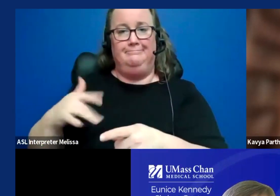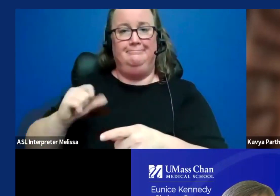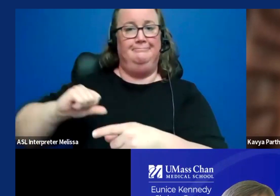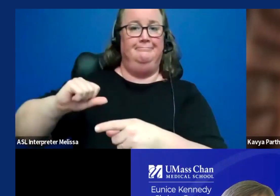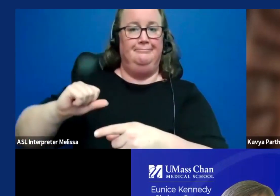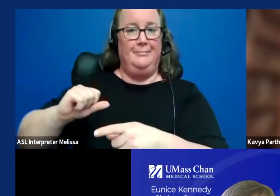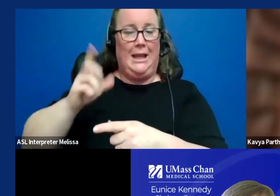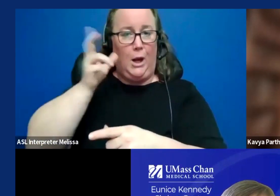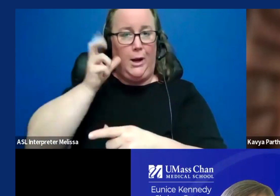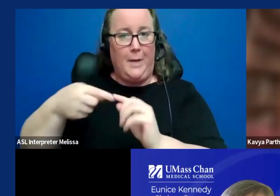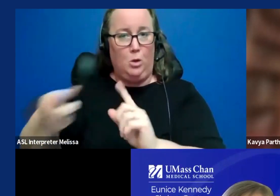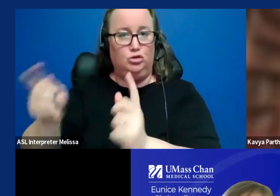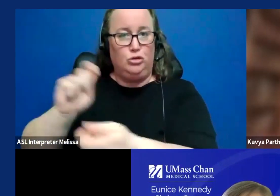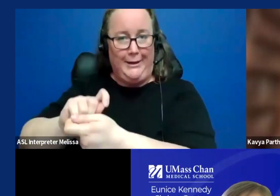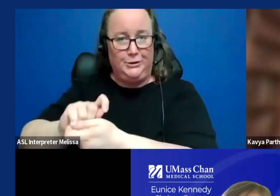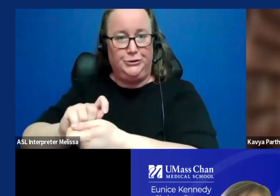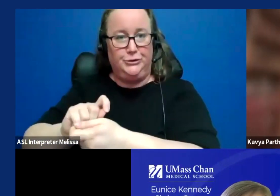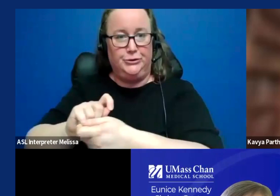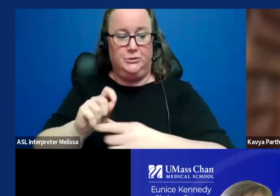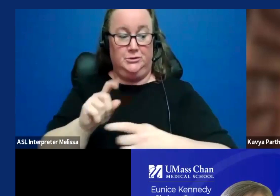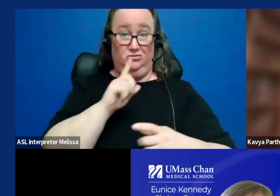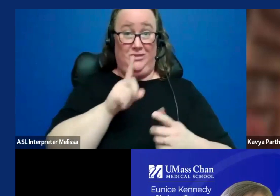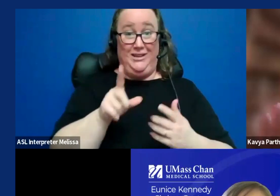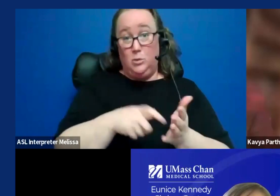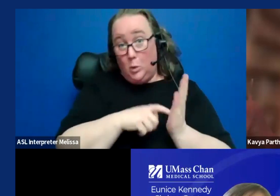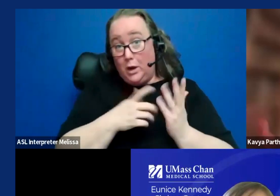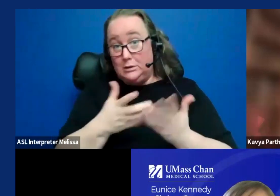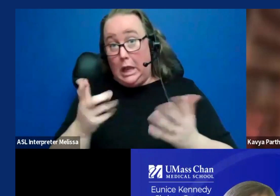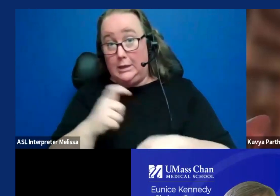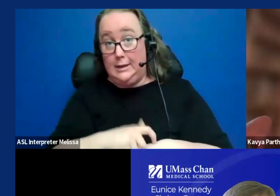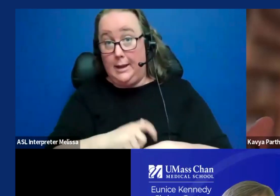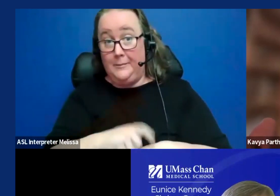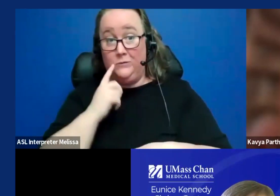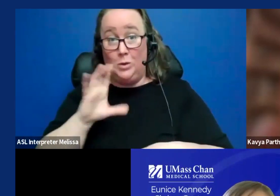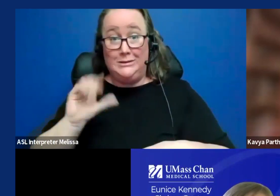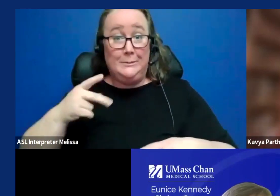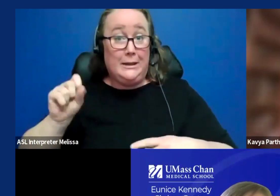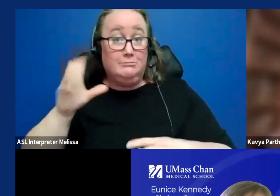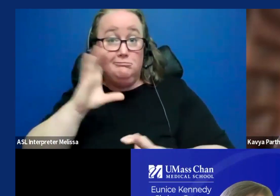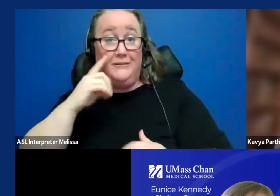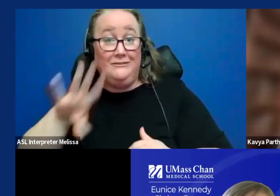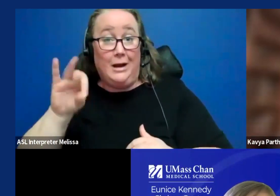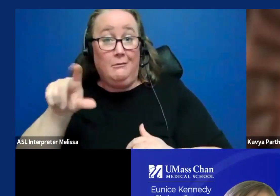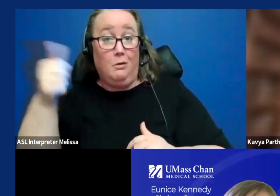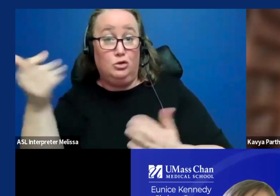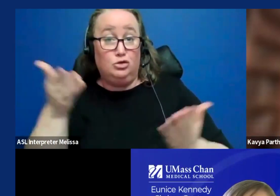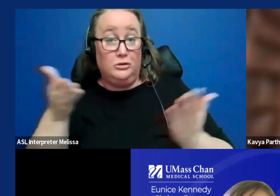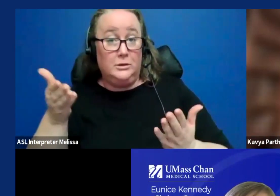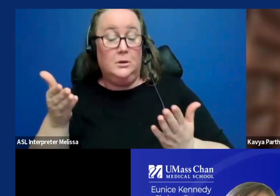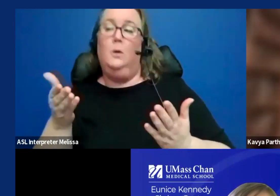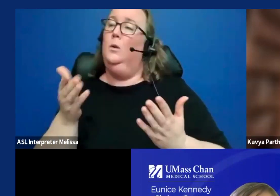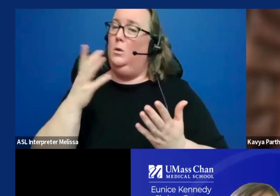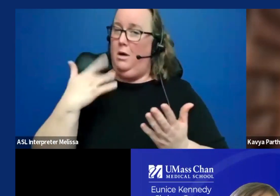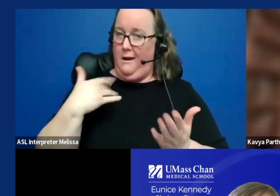that requires more time for CPS to find a new service. So oftentimes what I recommend and you can reach out to us at